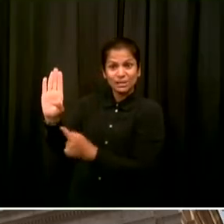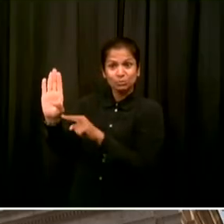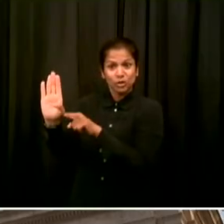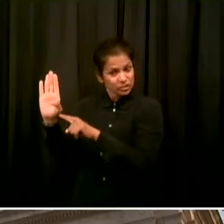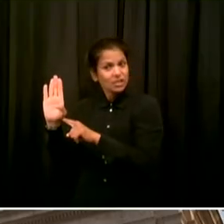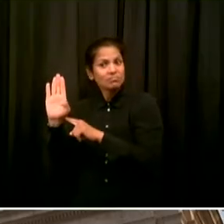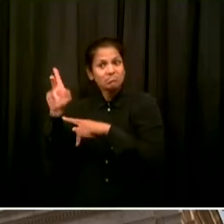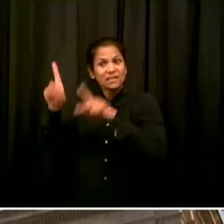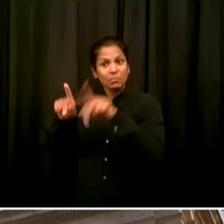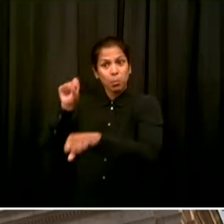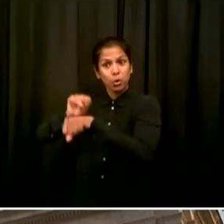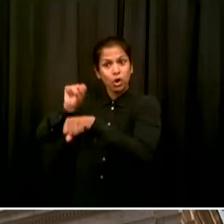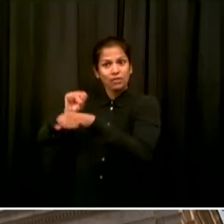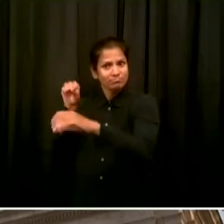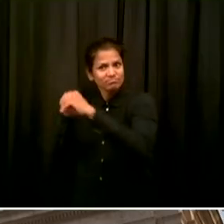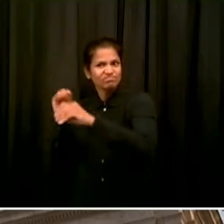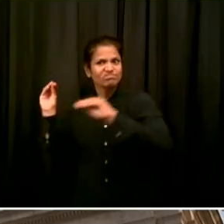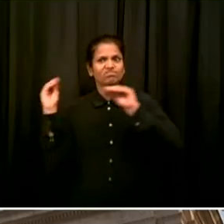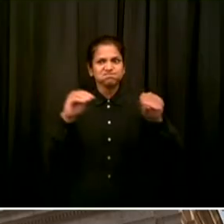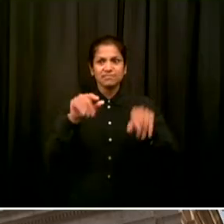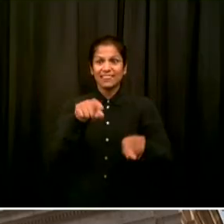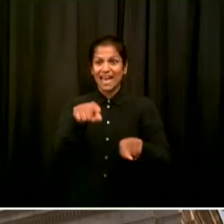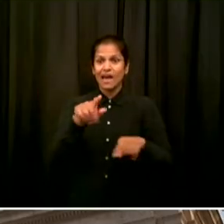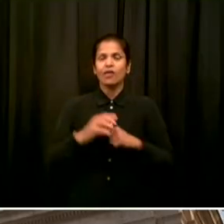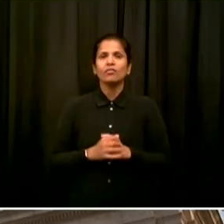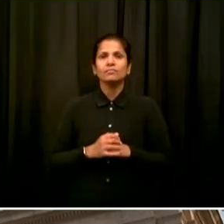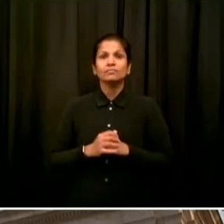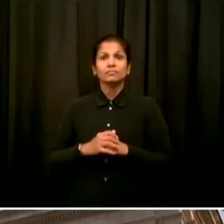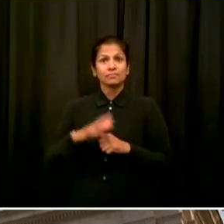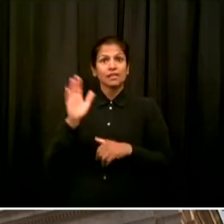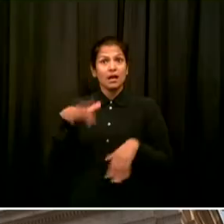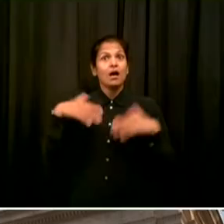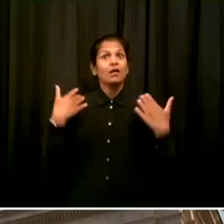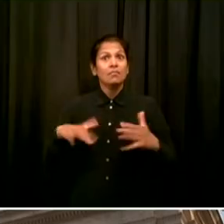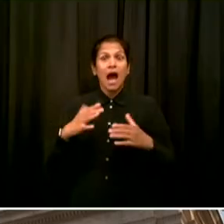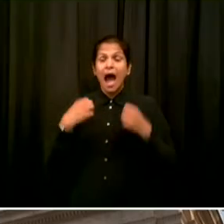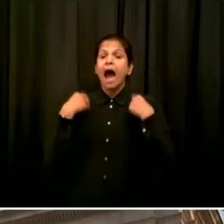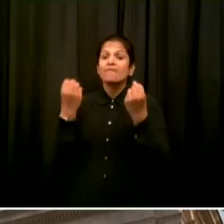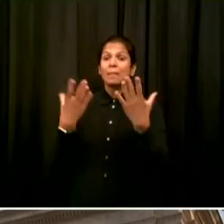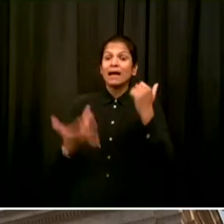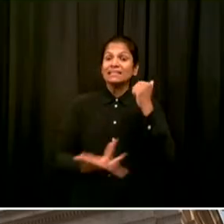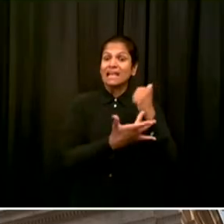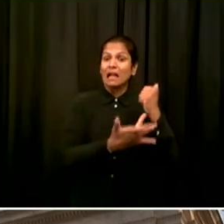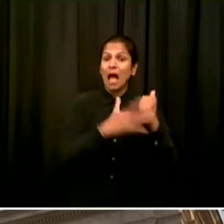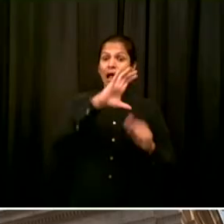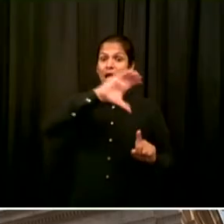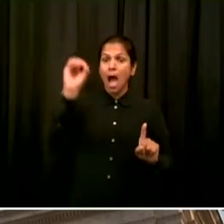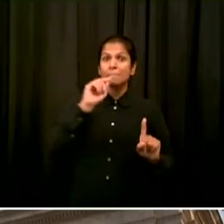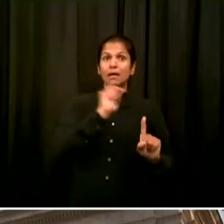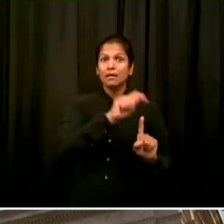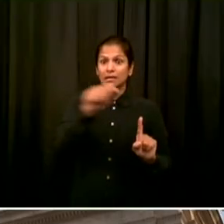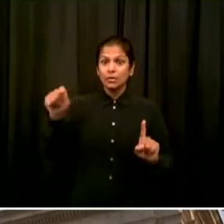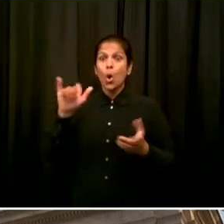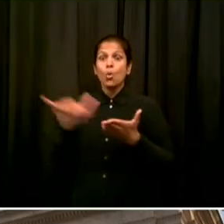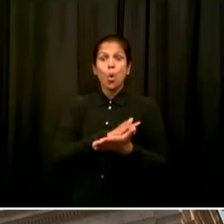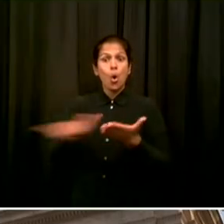IN NEW YOKR TCIY . OUR TEH C COMMUNITY. OVER 350,000 PEOPLE EMPLOYED IN THE TECH ECOSYSTEM IN NEW